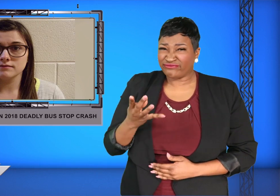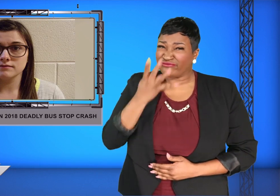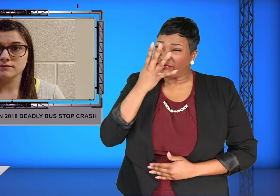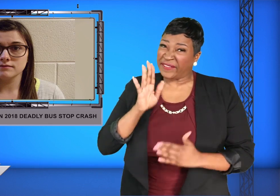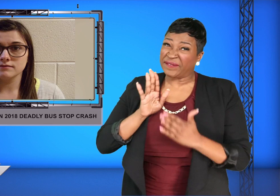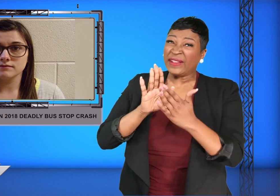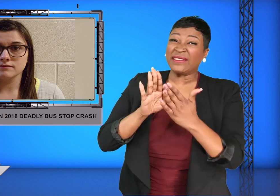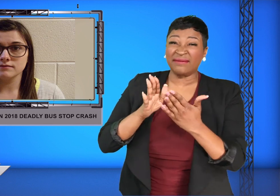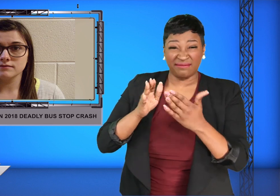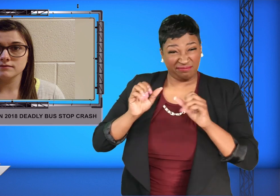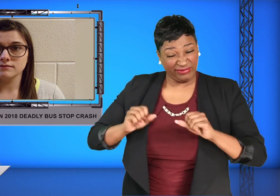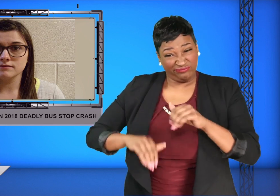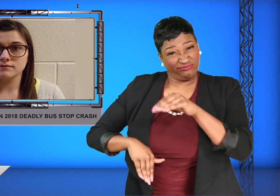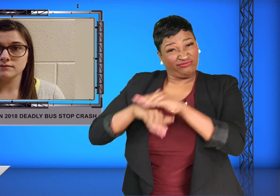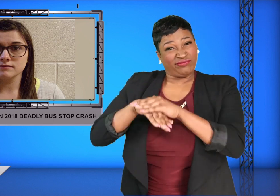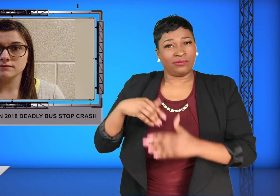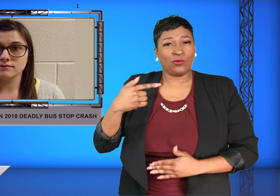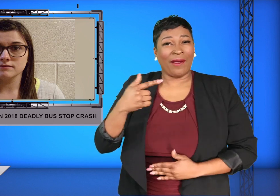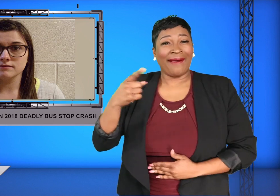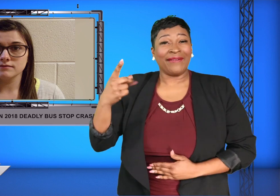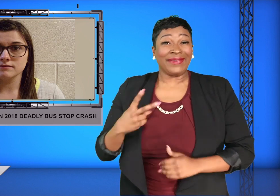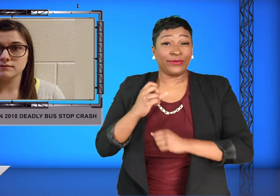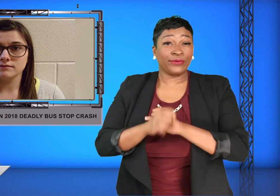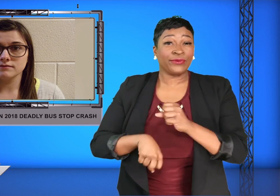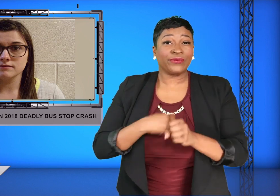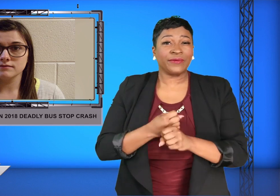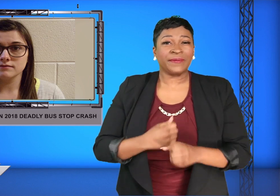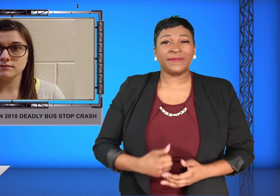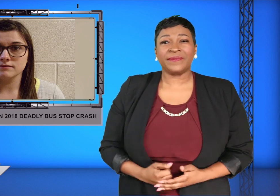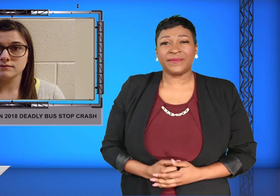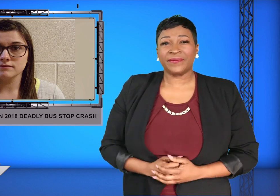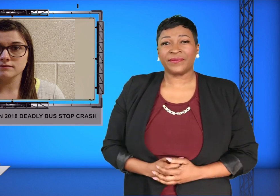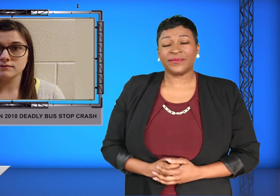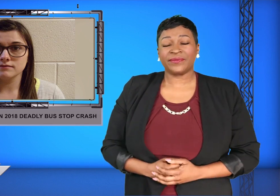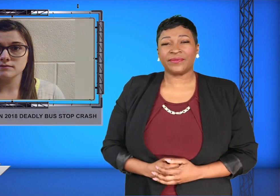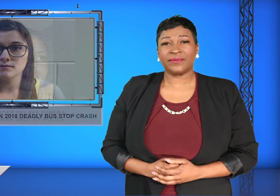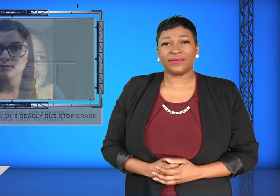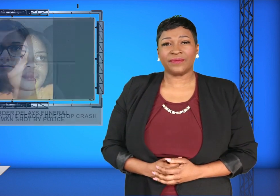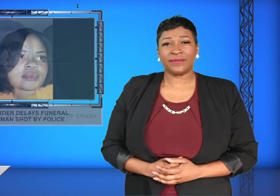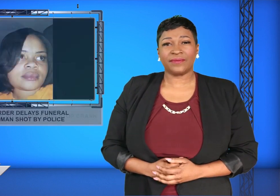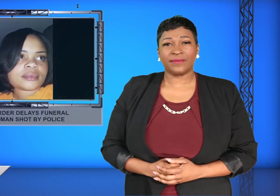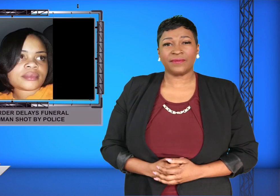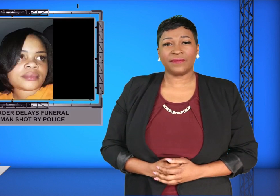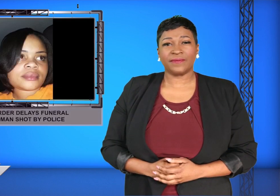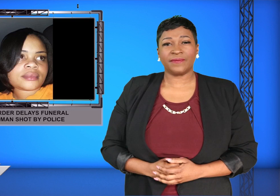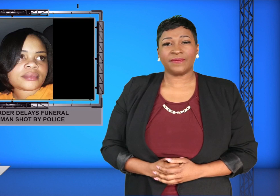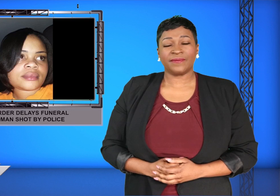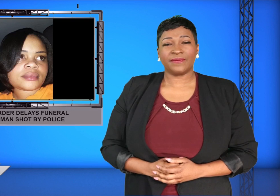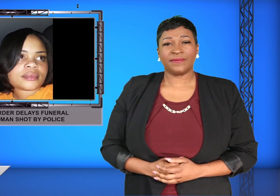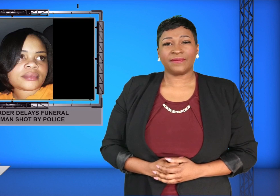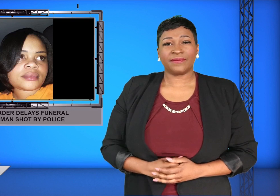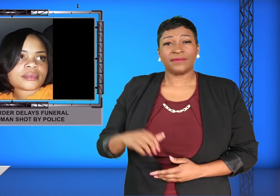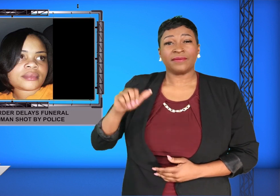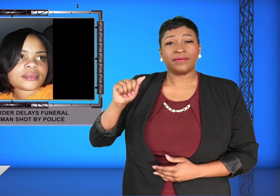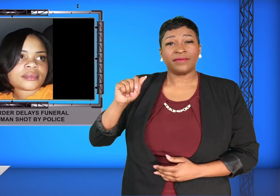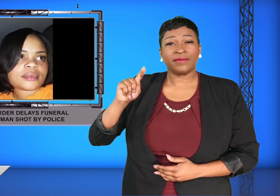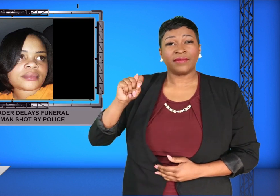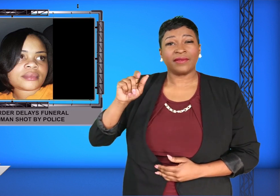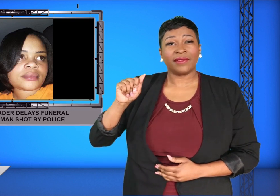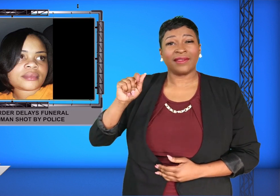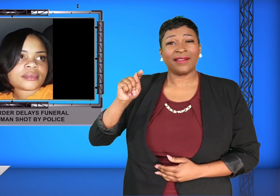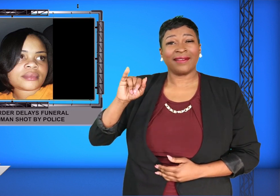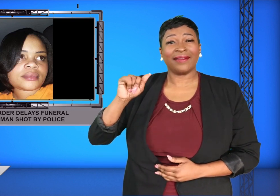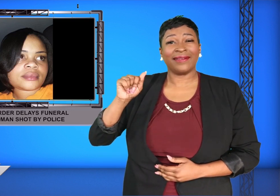She faces up to 21 1/2 years in prison.